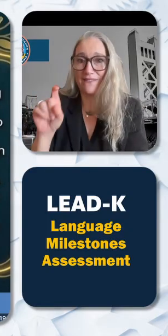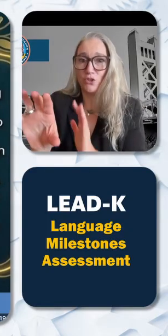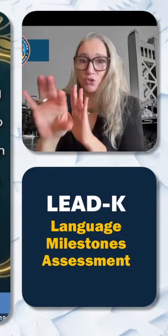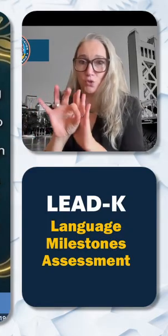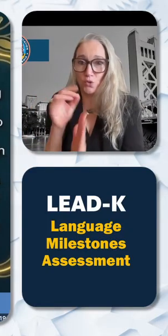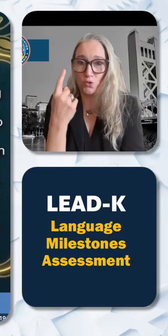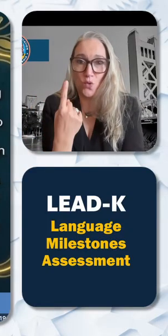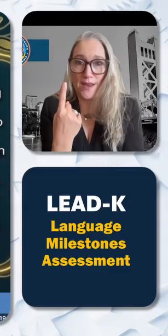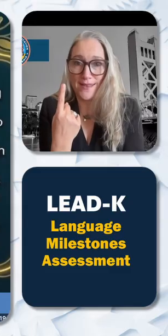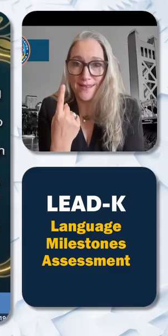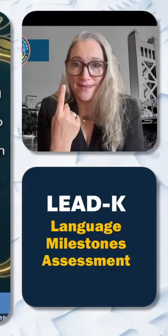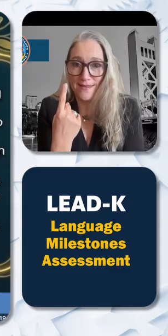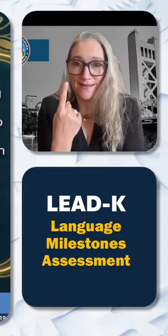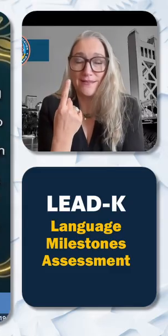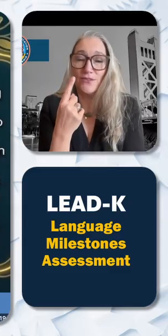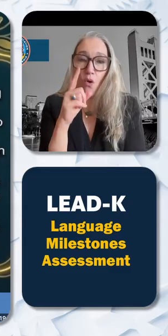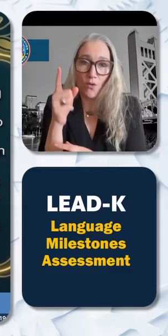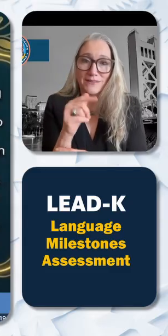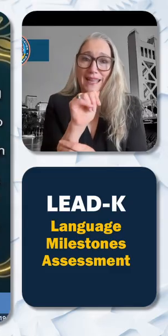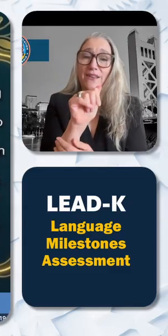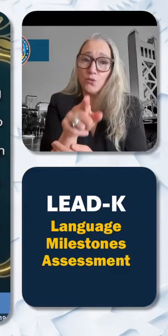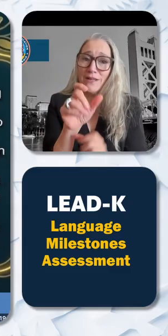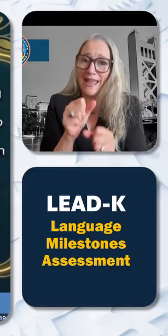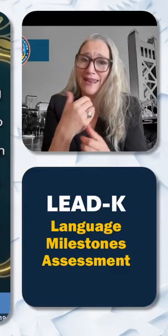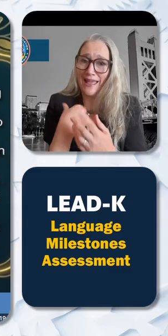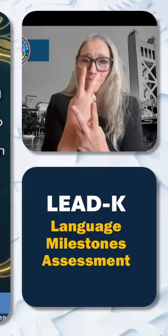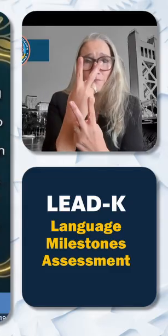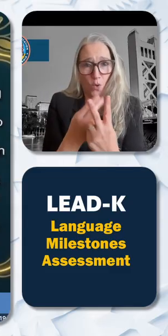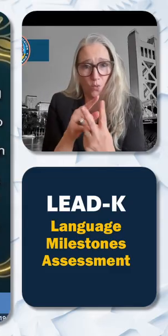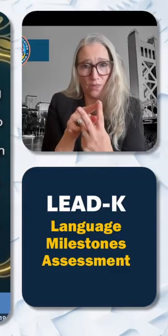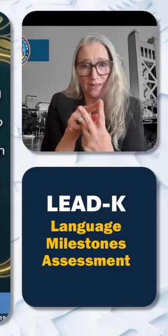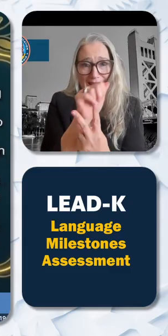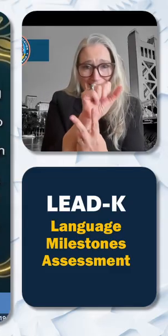Because if there is an OR statement, families think they need to choose one.